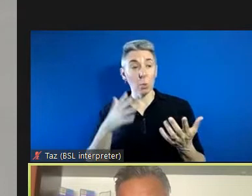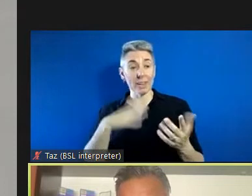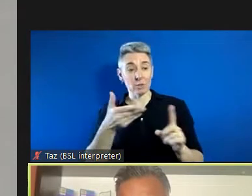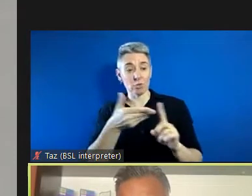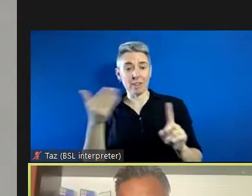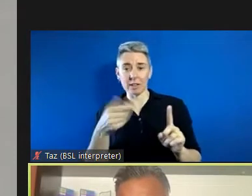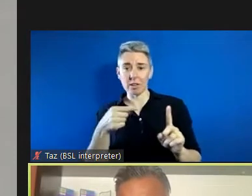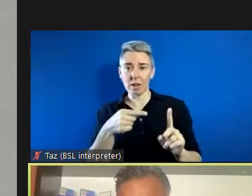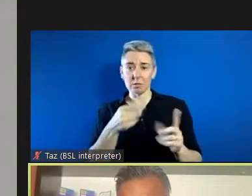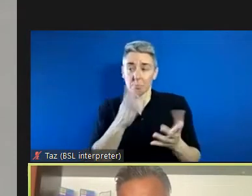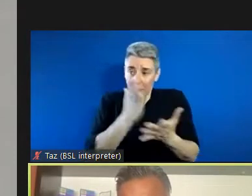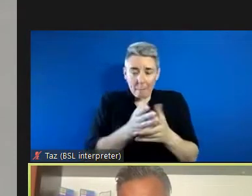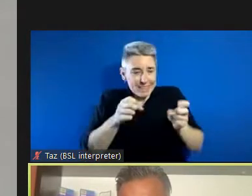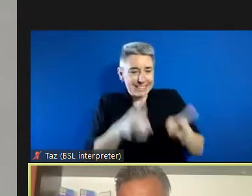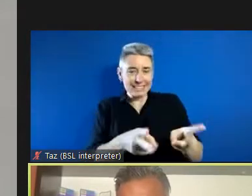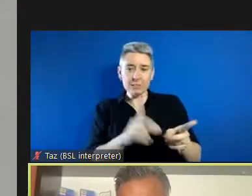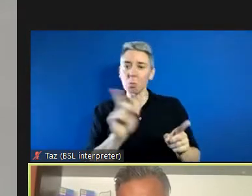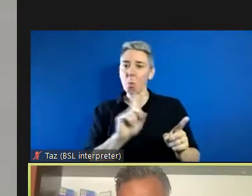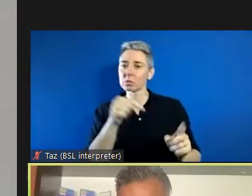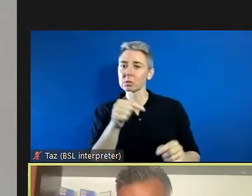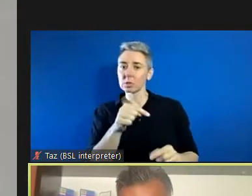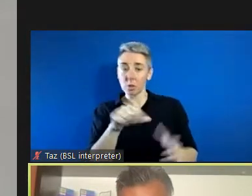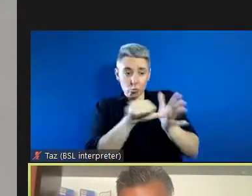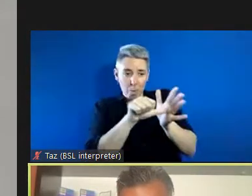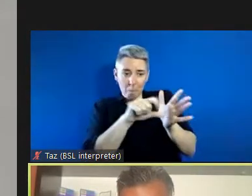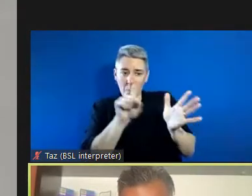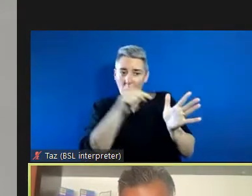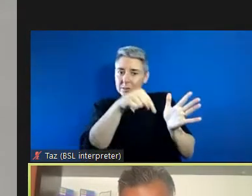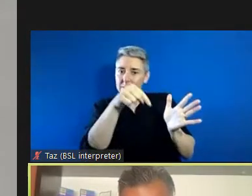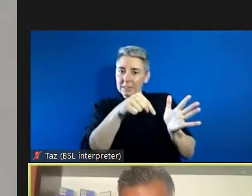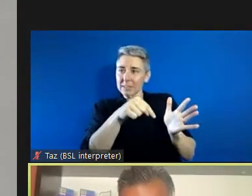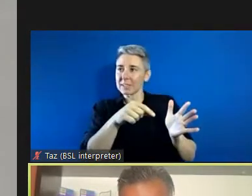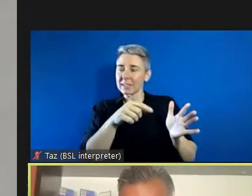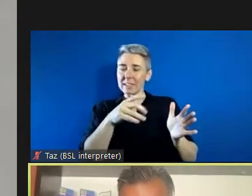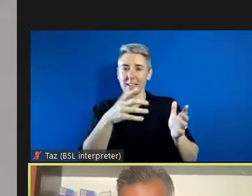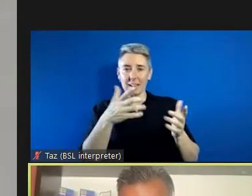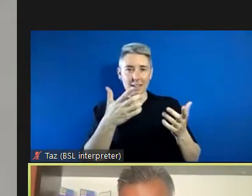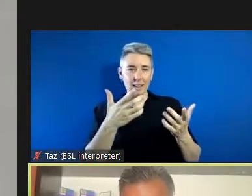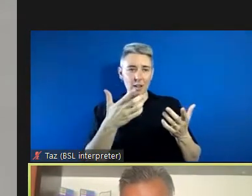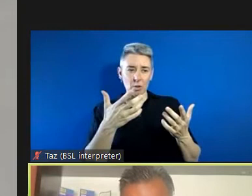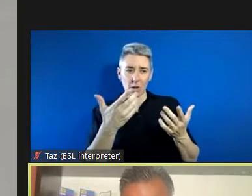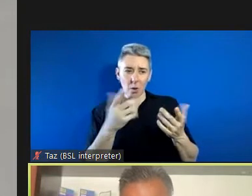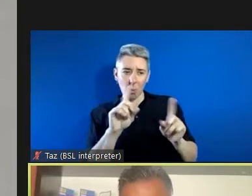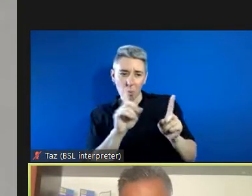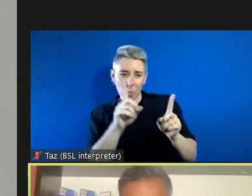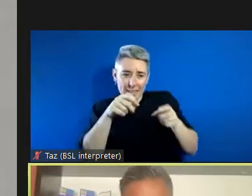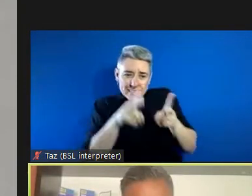systems that we need to work against and recognise and what are the power of in those systems